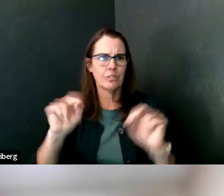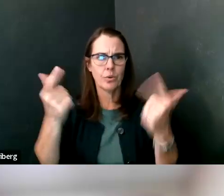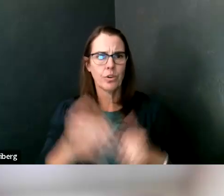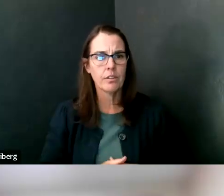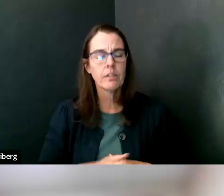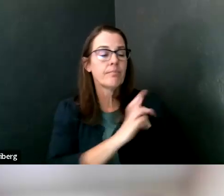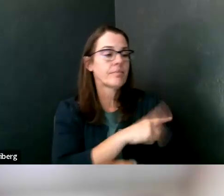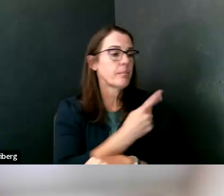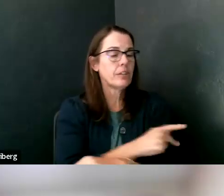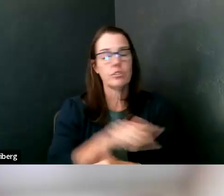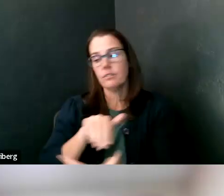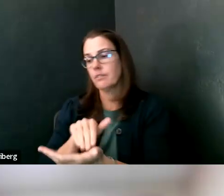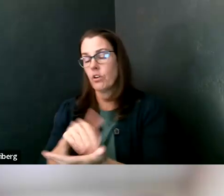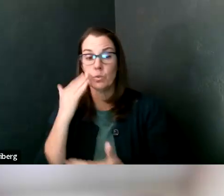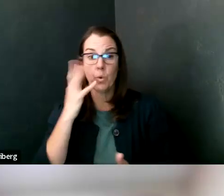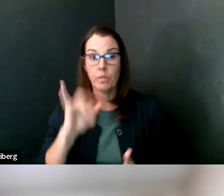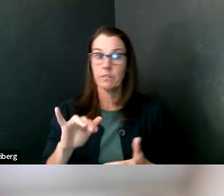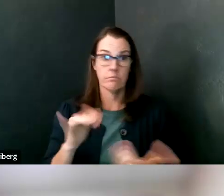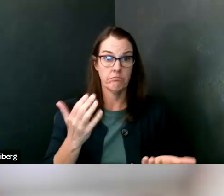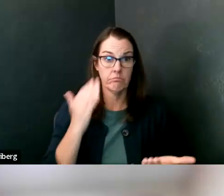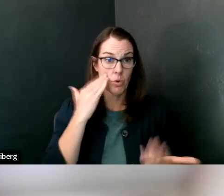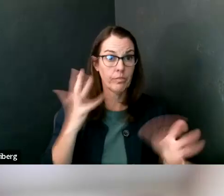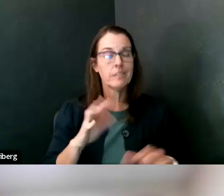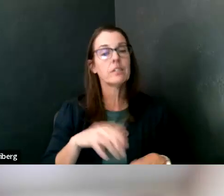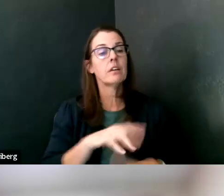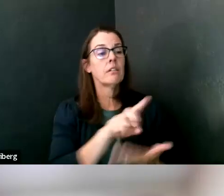clinicians who treat them know this firsthand. a drug that works for one patient specific